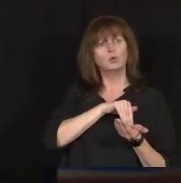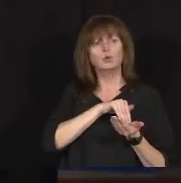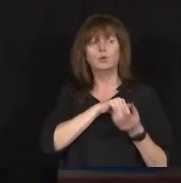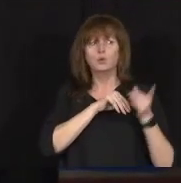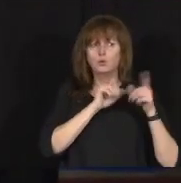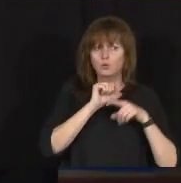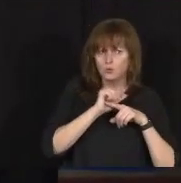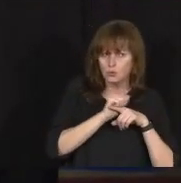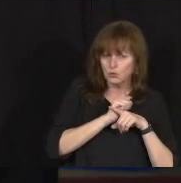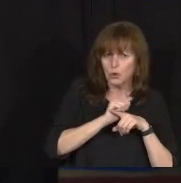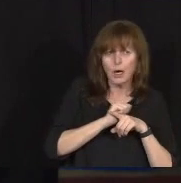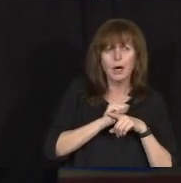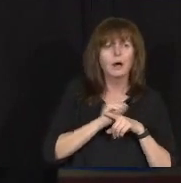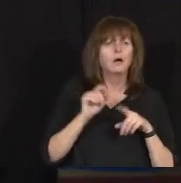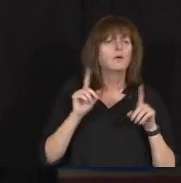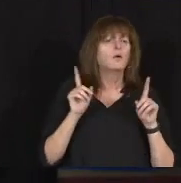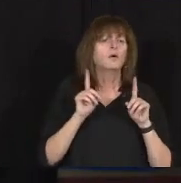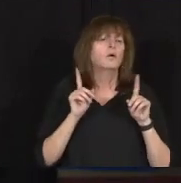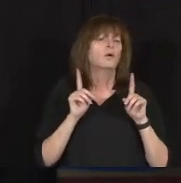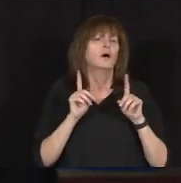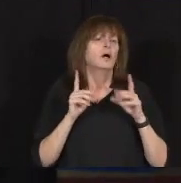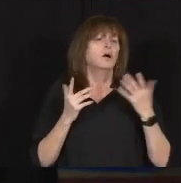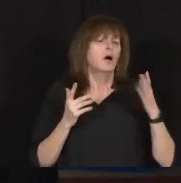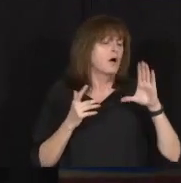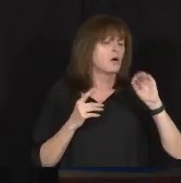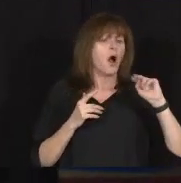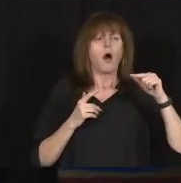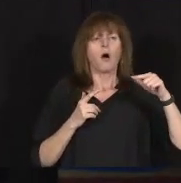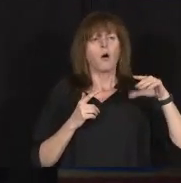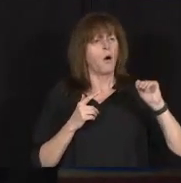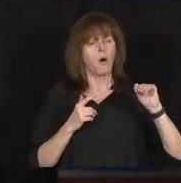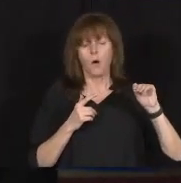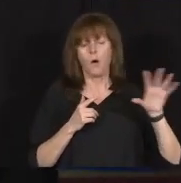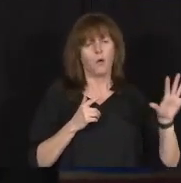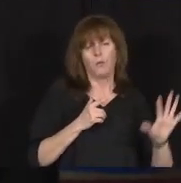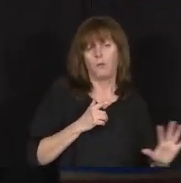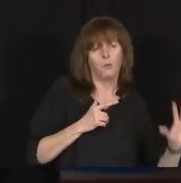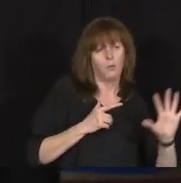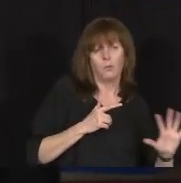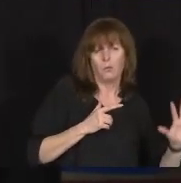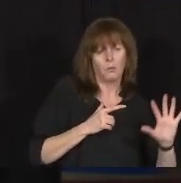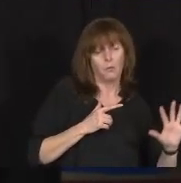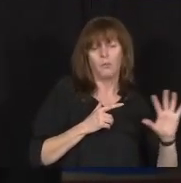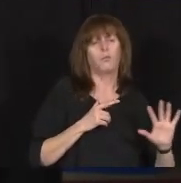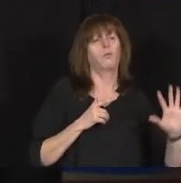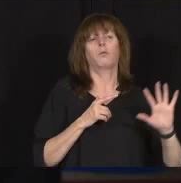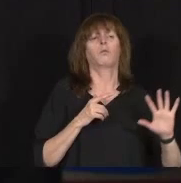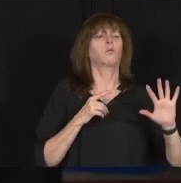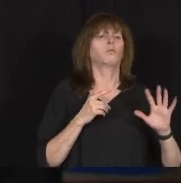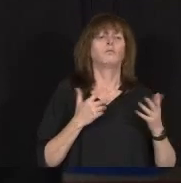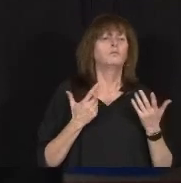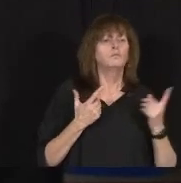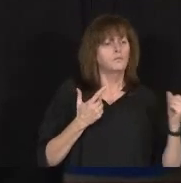What kind of work w ould a person like that be allowed to do in the healthcare system with